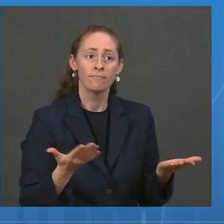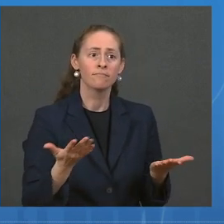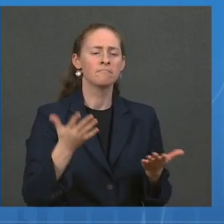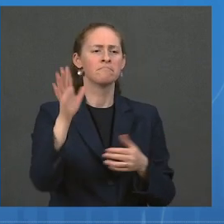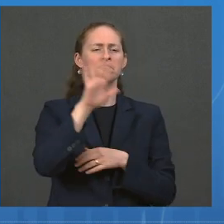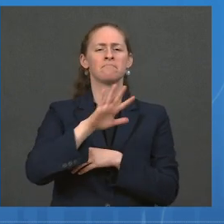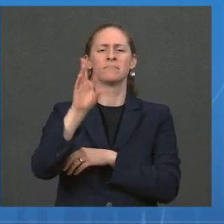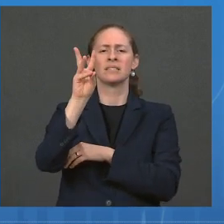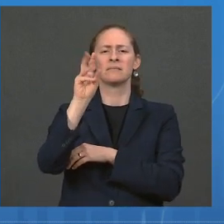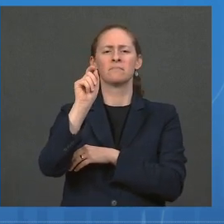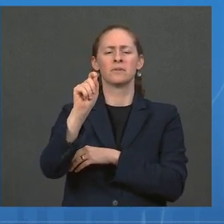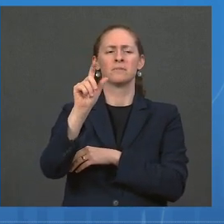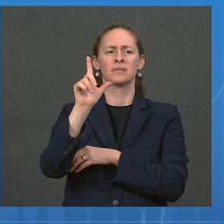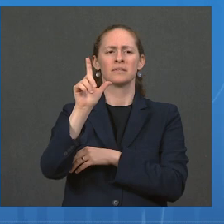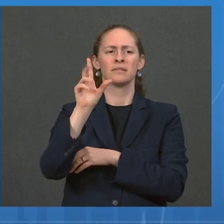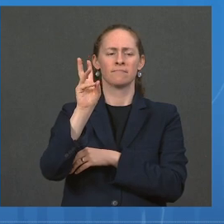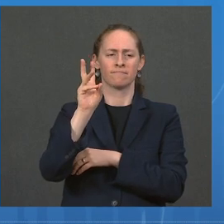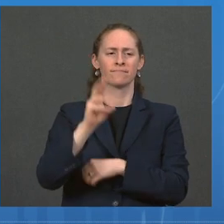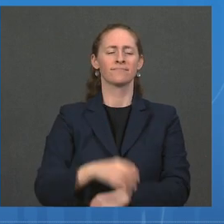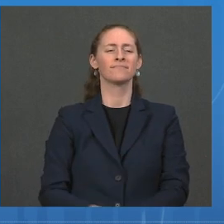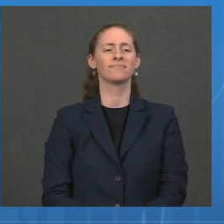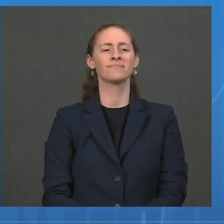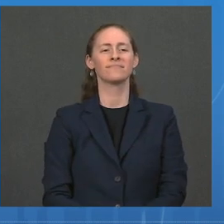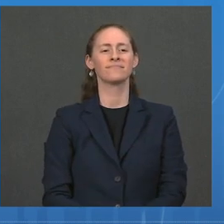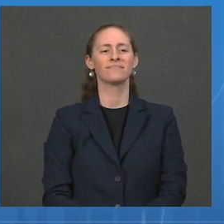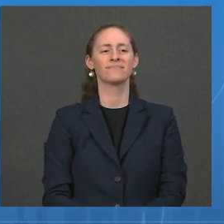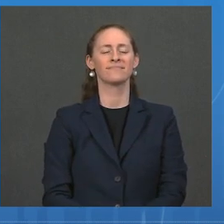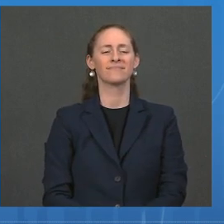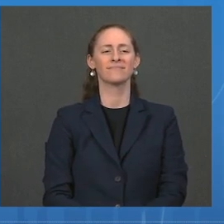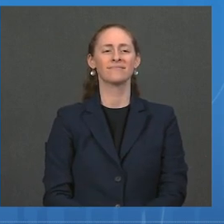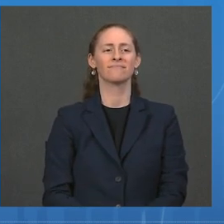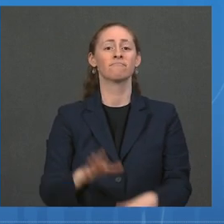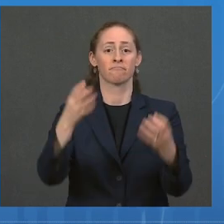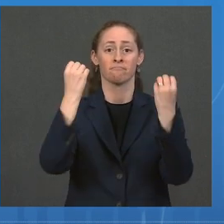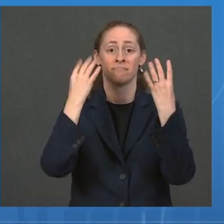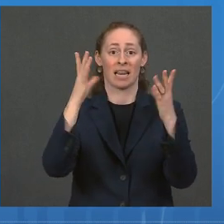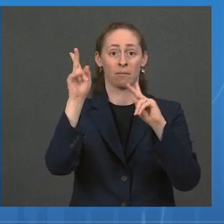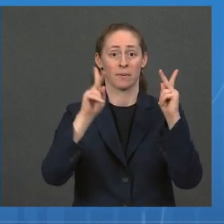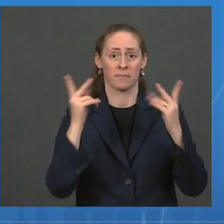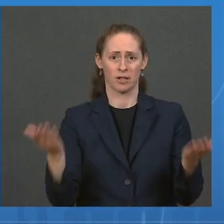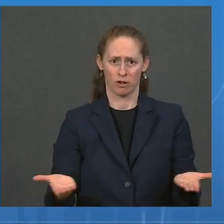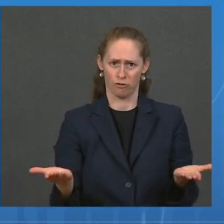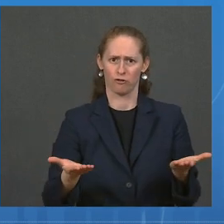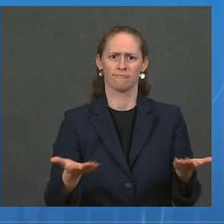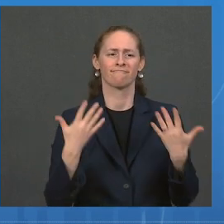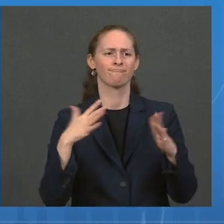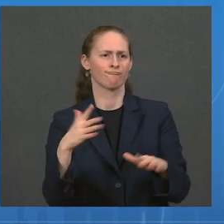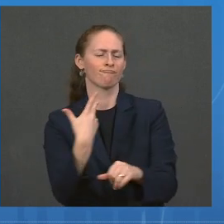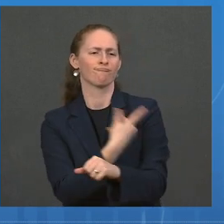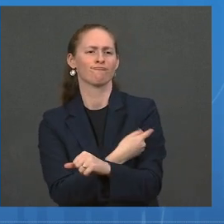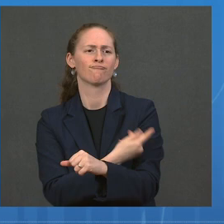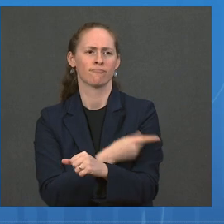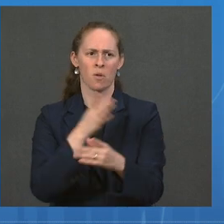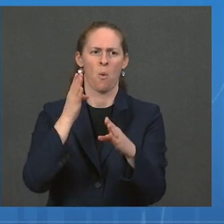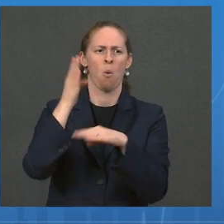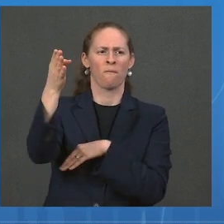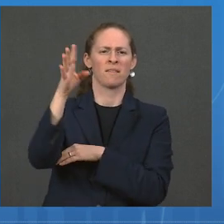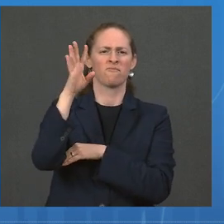have received COVID-19 in the United States. We have over 400 million doses that have been administered.